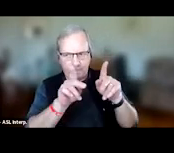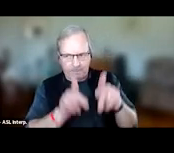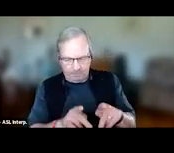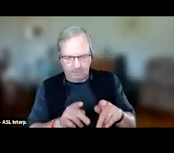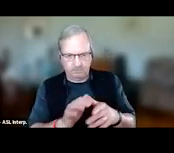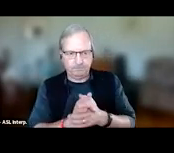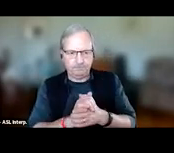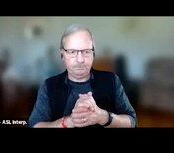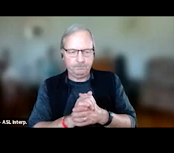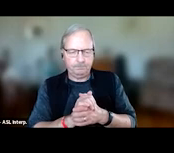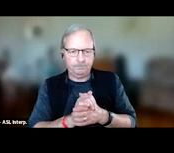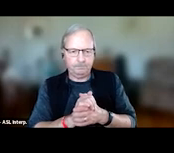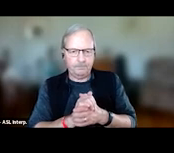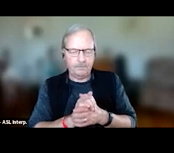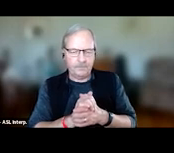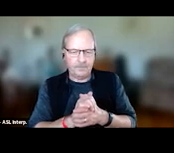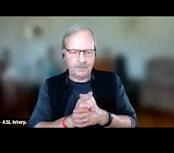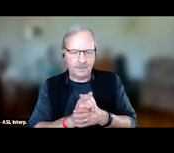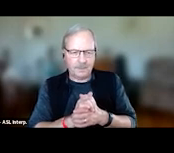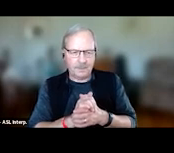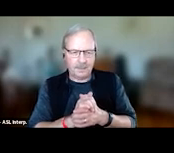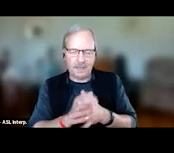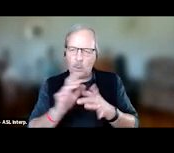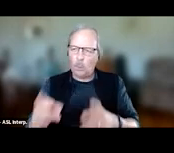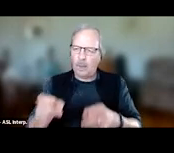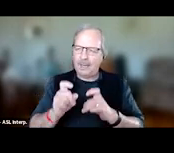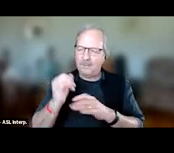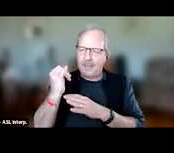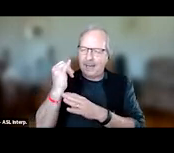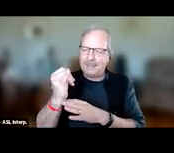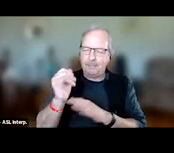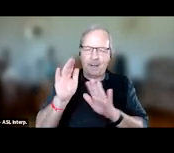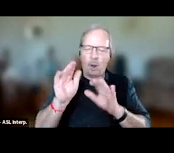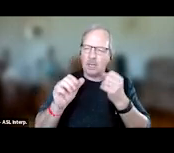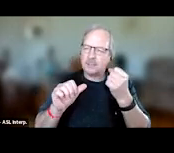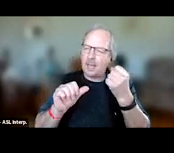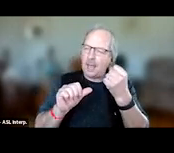We really in DC we're given the idea by a really awesome advocate who's in Virginia now,